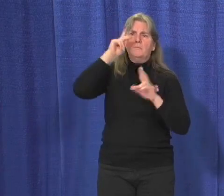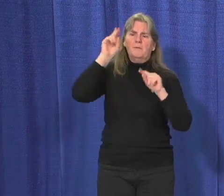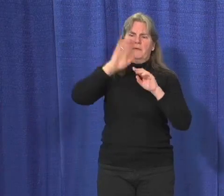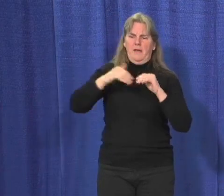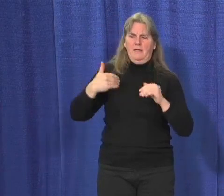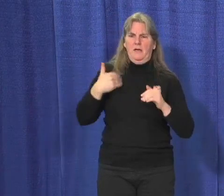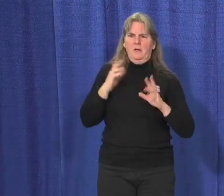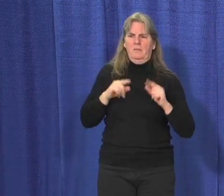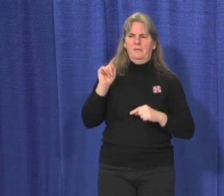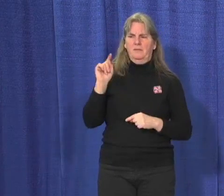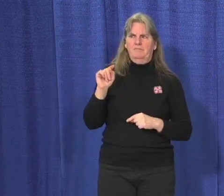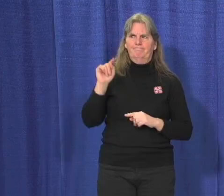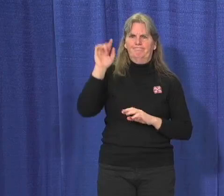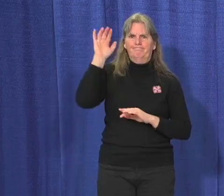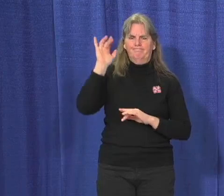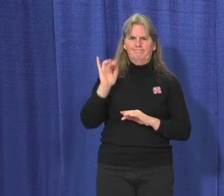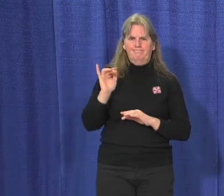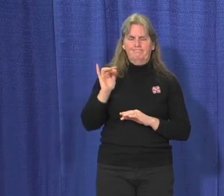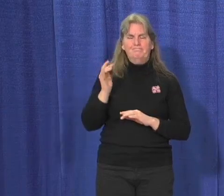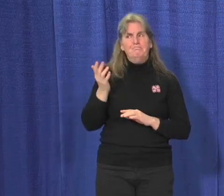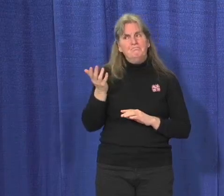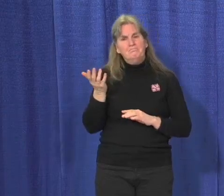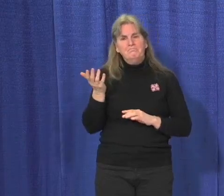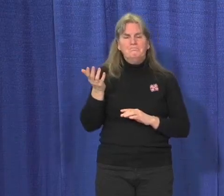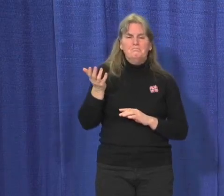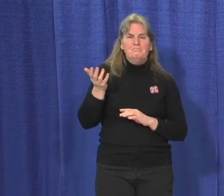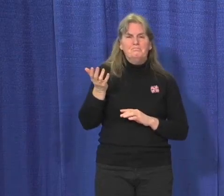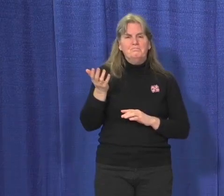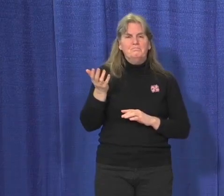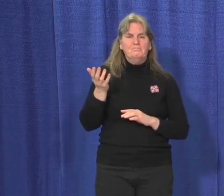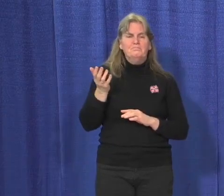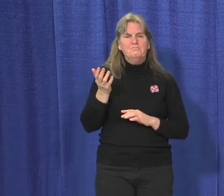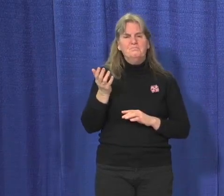We have higher uptake with older age groups which I think is not